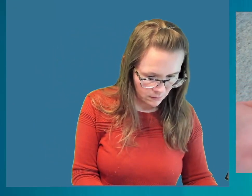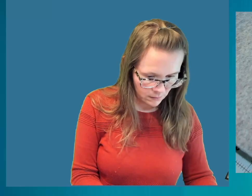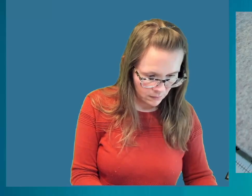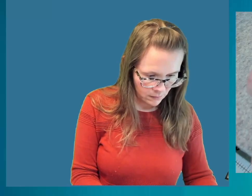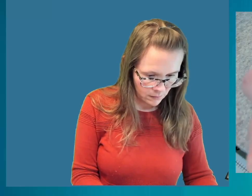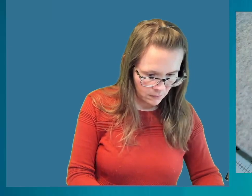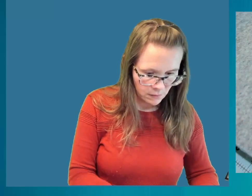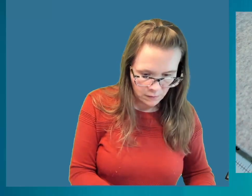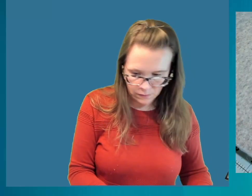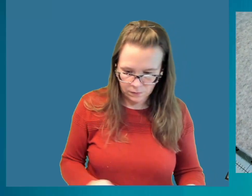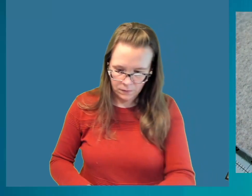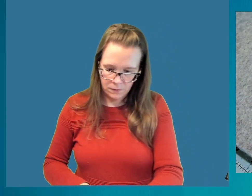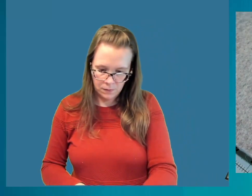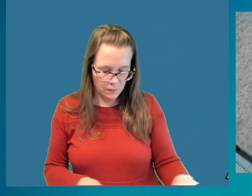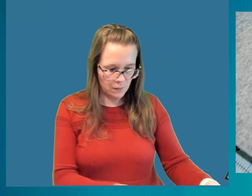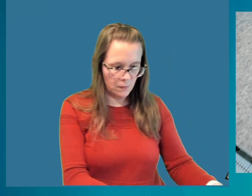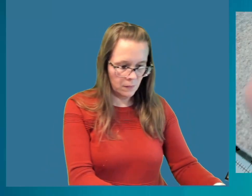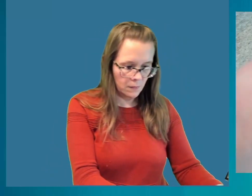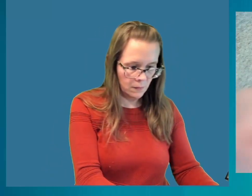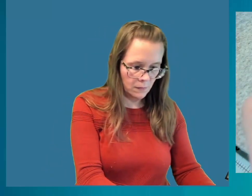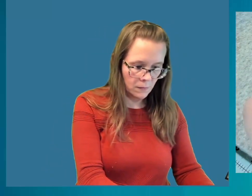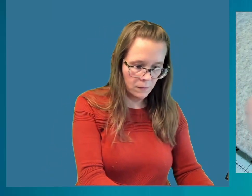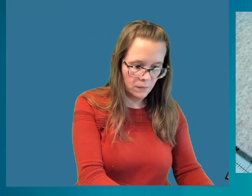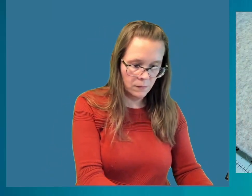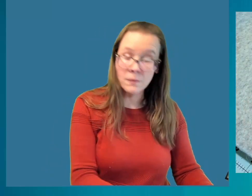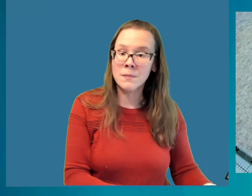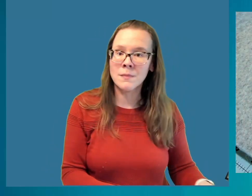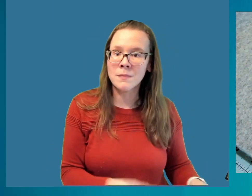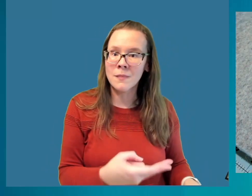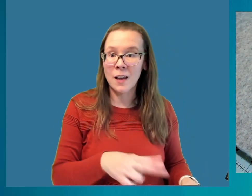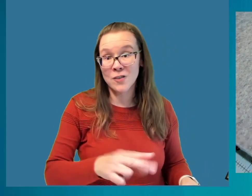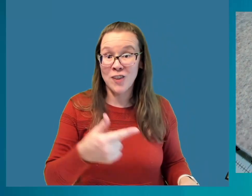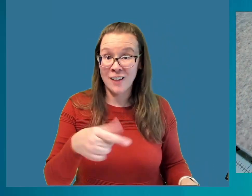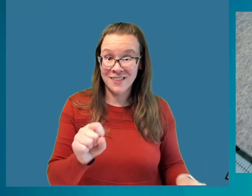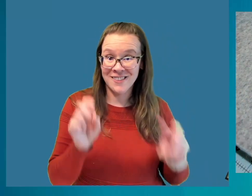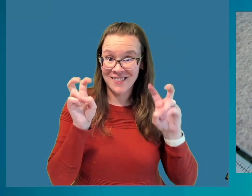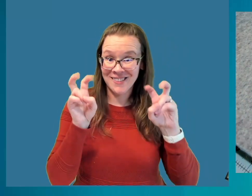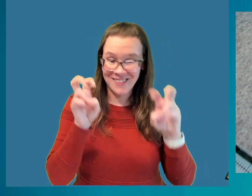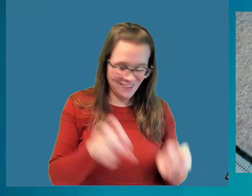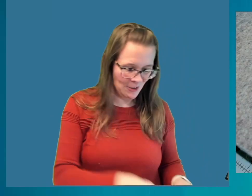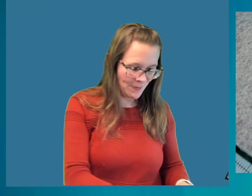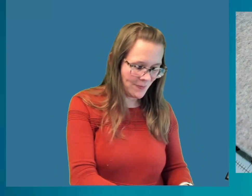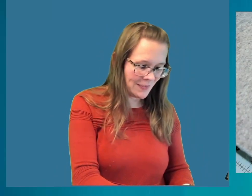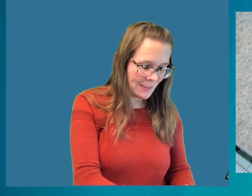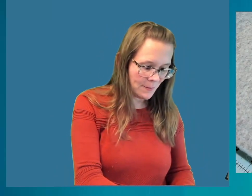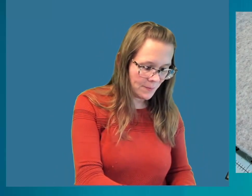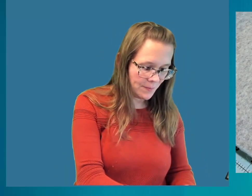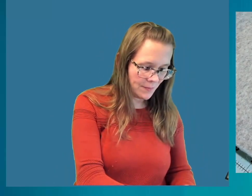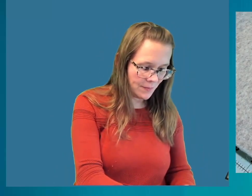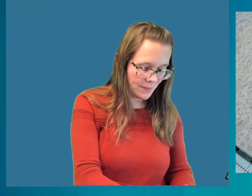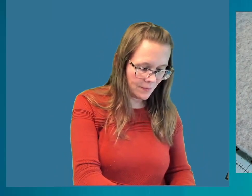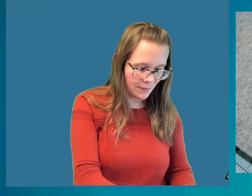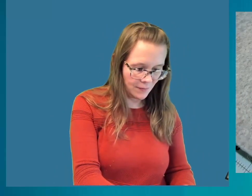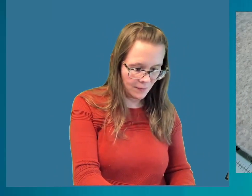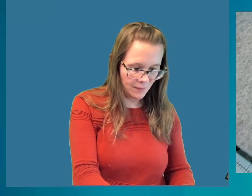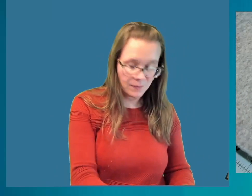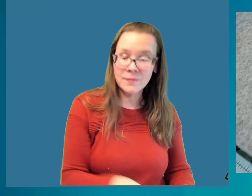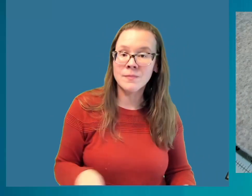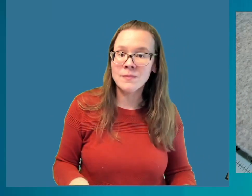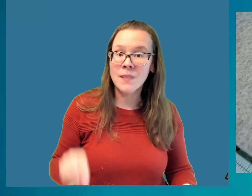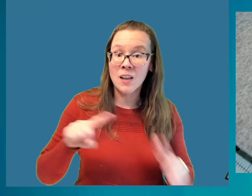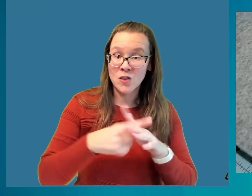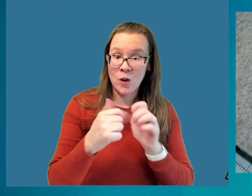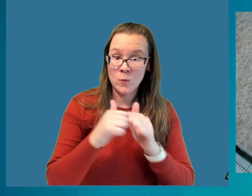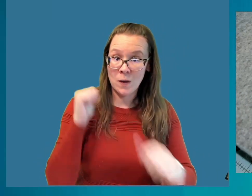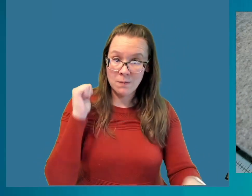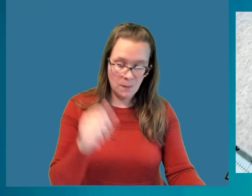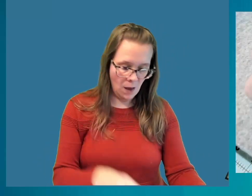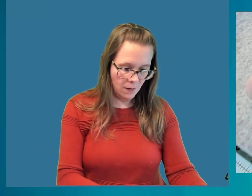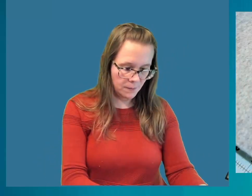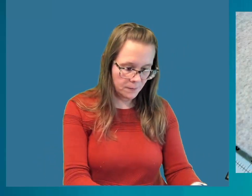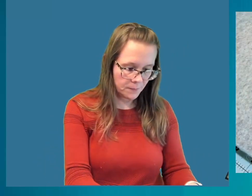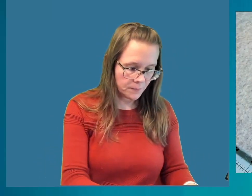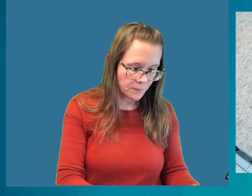splash of orange and then uh the letters are going to go on top. So I'm going to start,